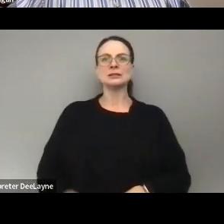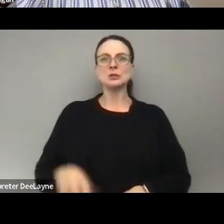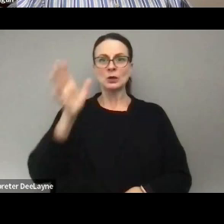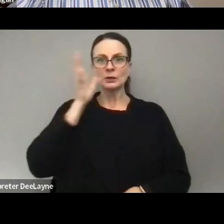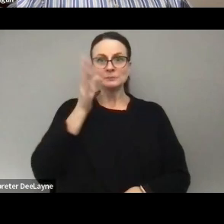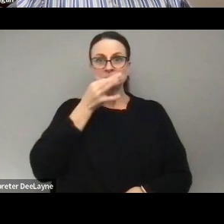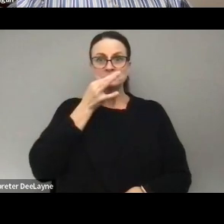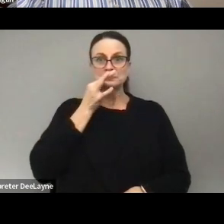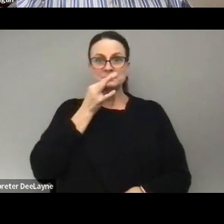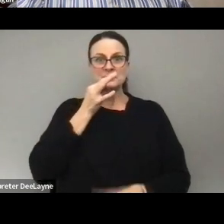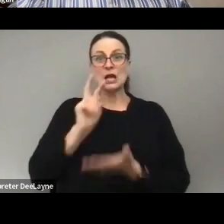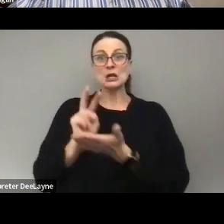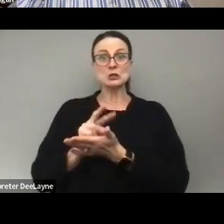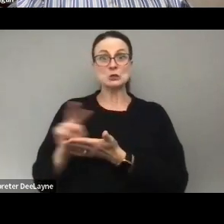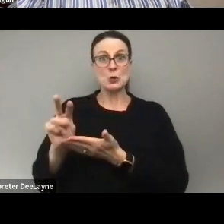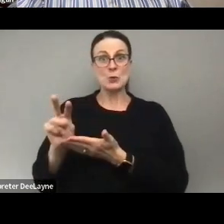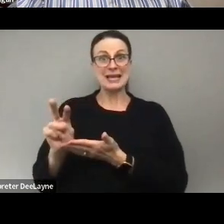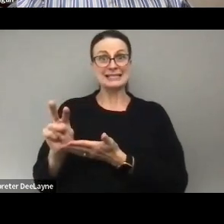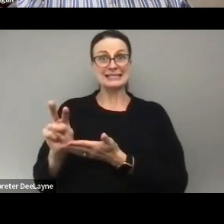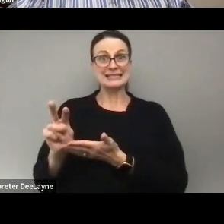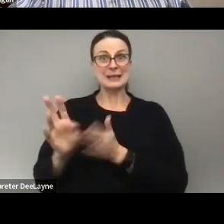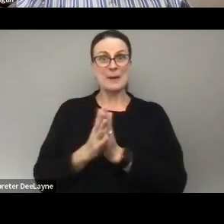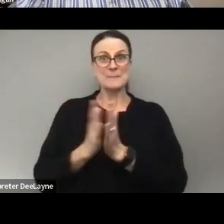a book is gonna come out called "Universal Design